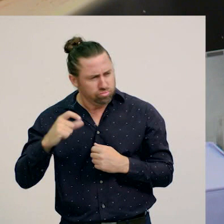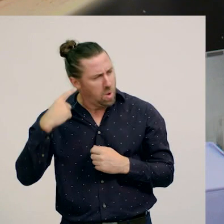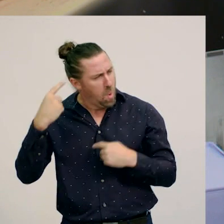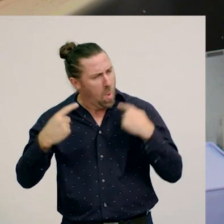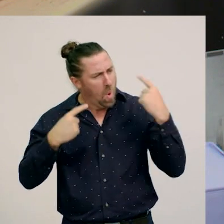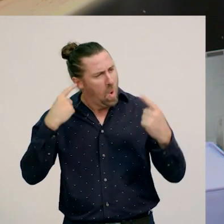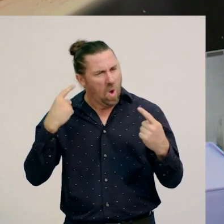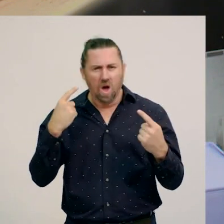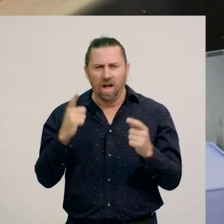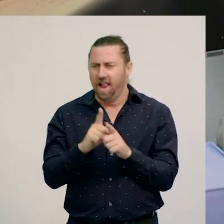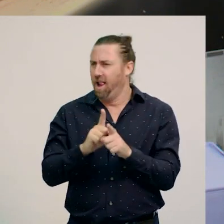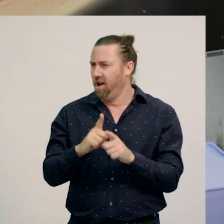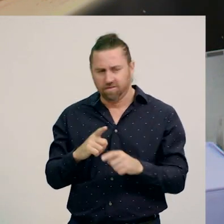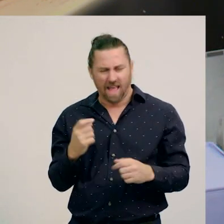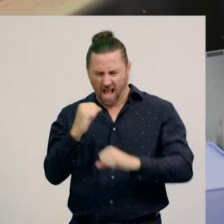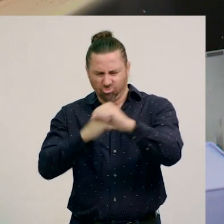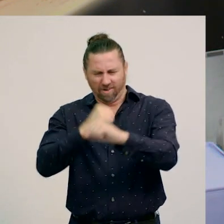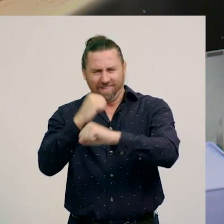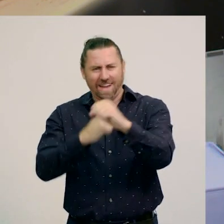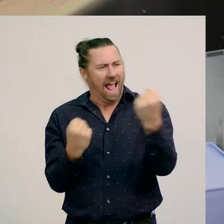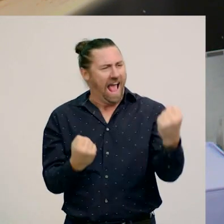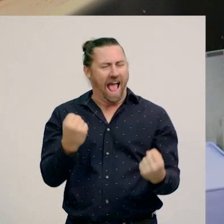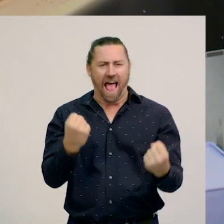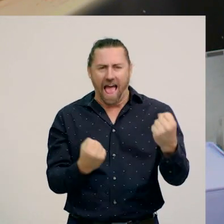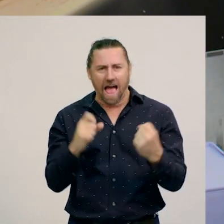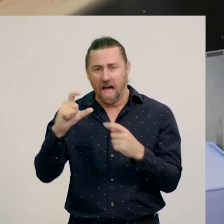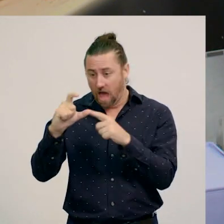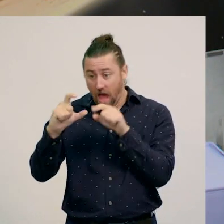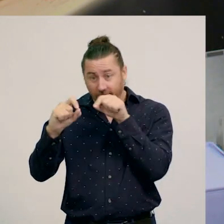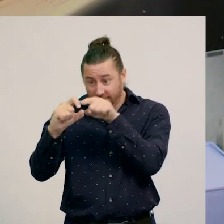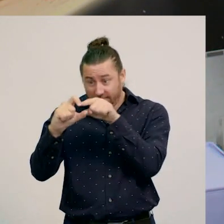It's like a racecar engine! It's because there's a spinning magnet,